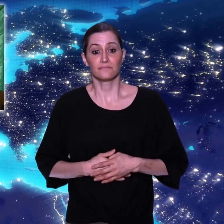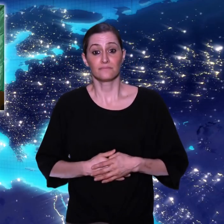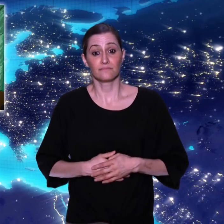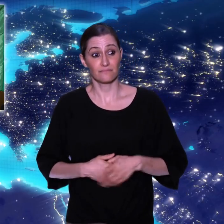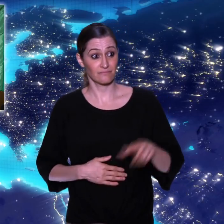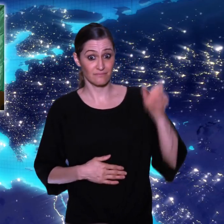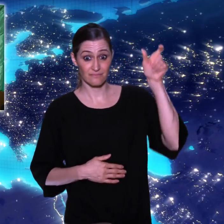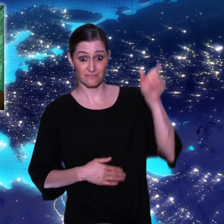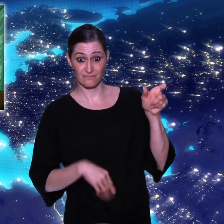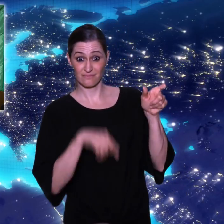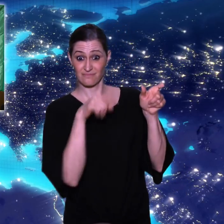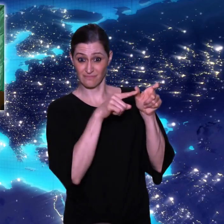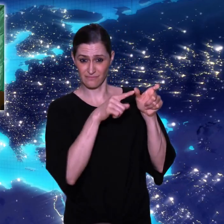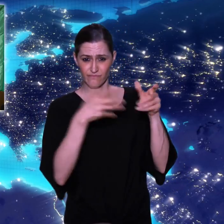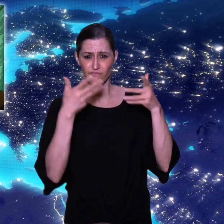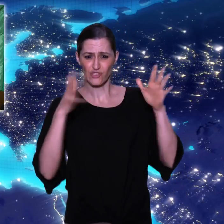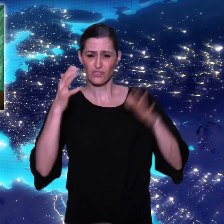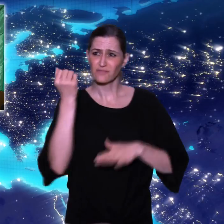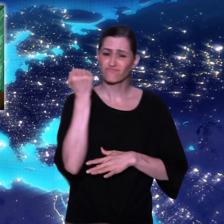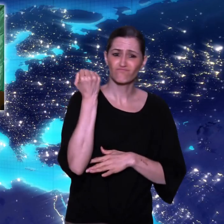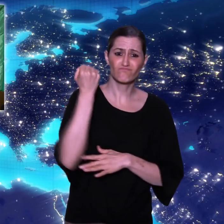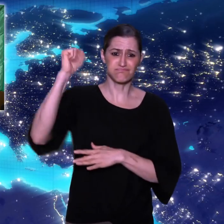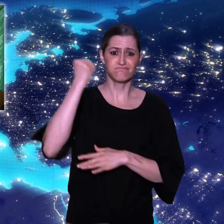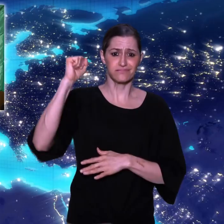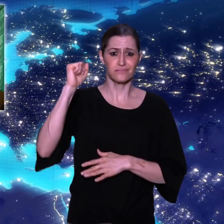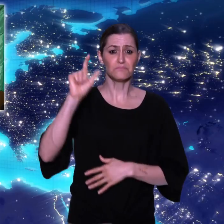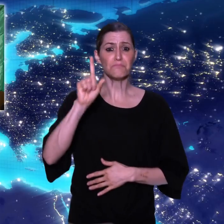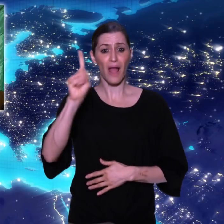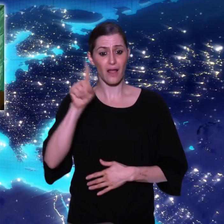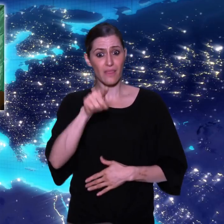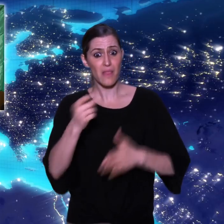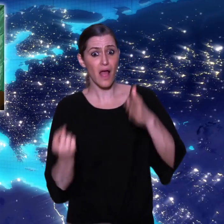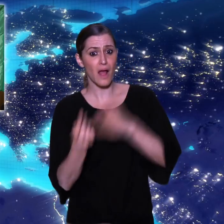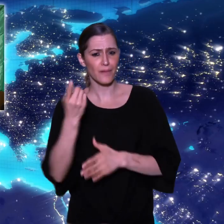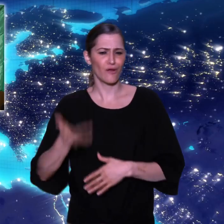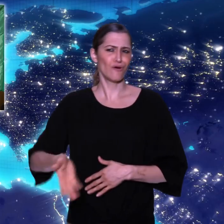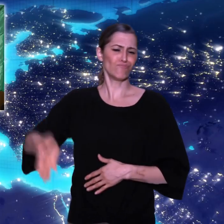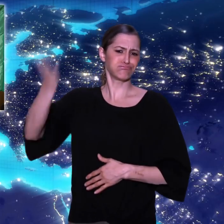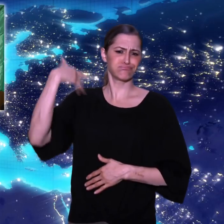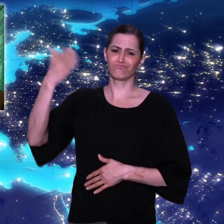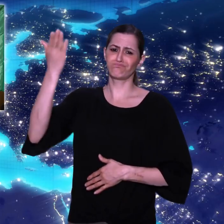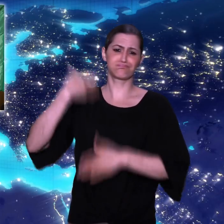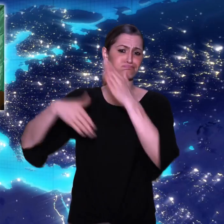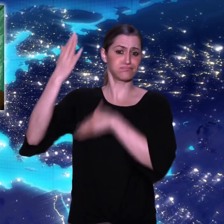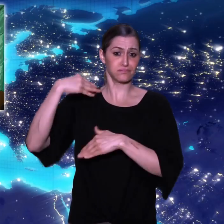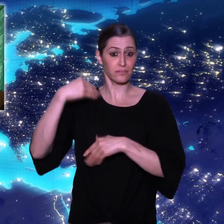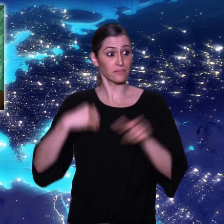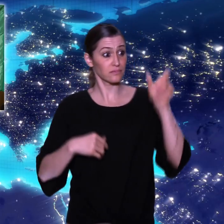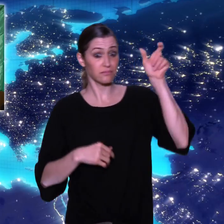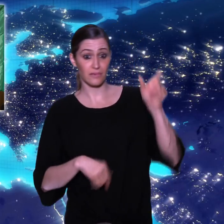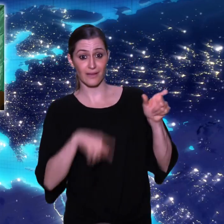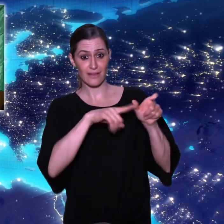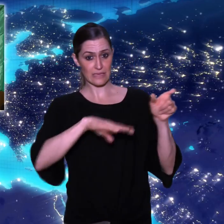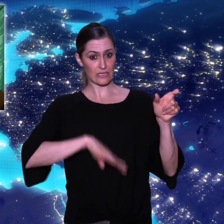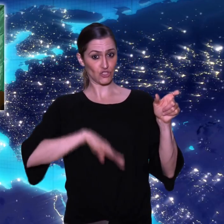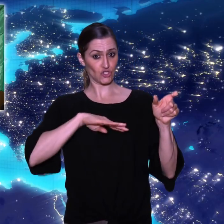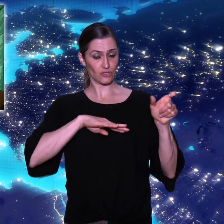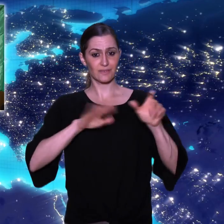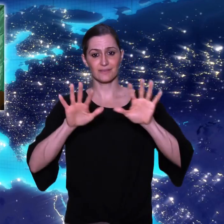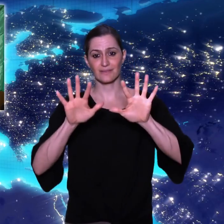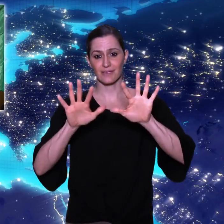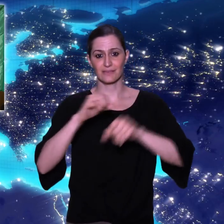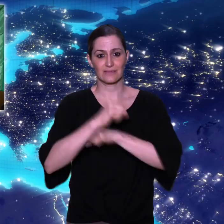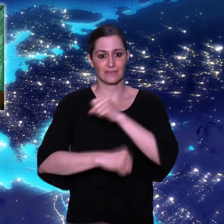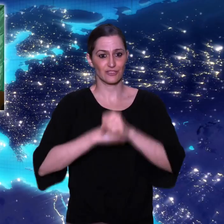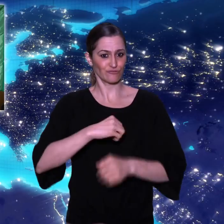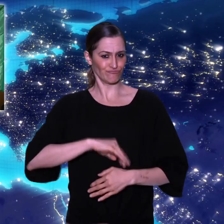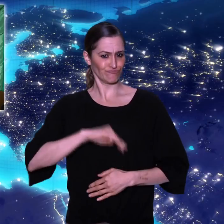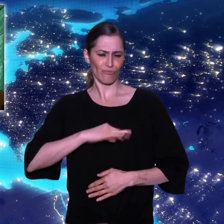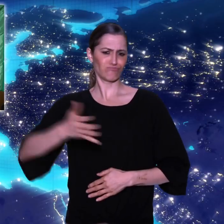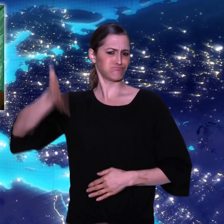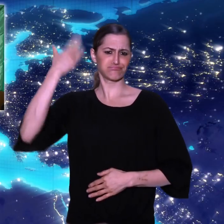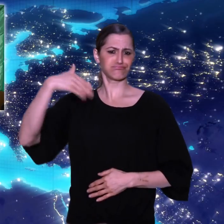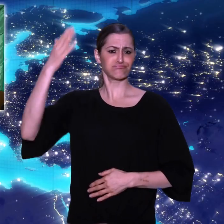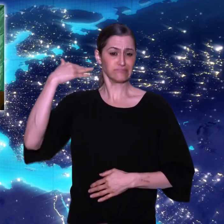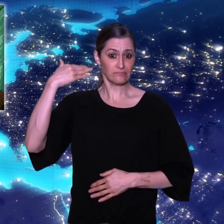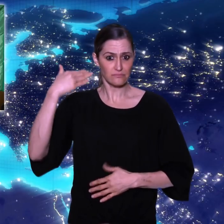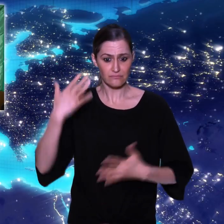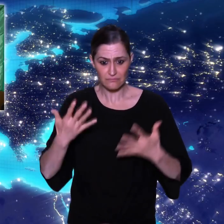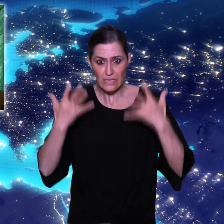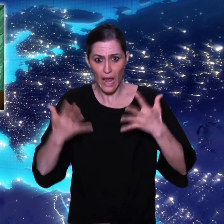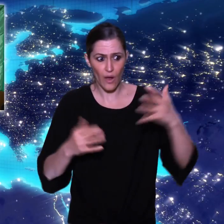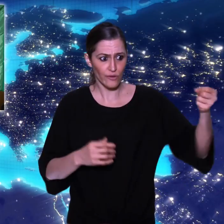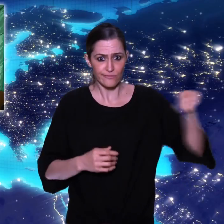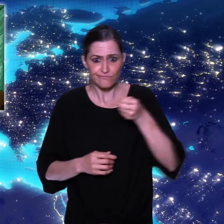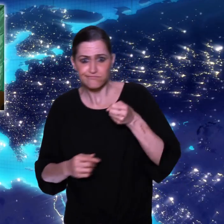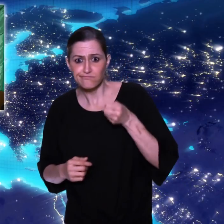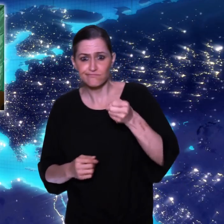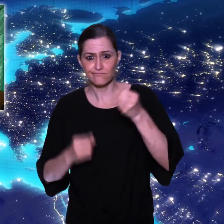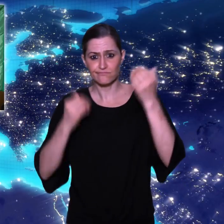That man protested years ago when he was only ten years